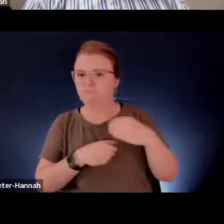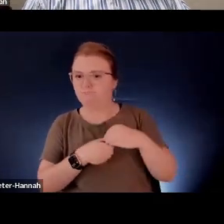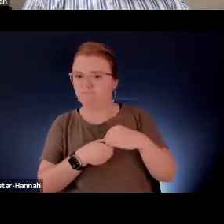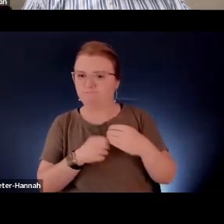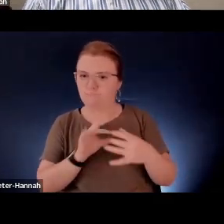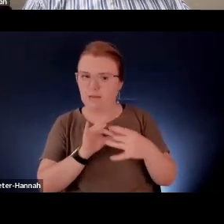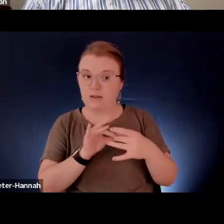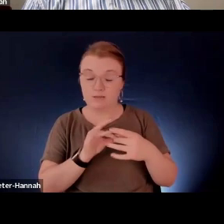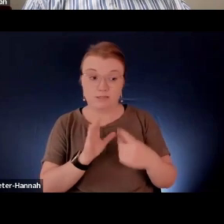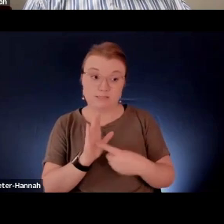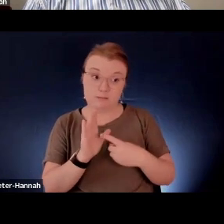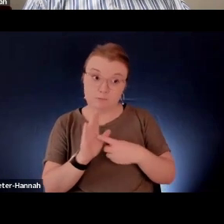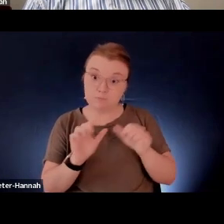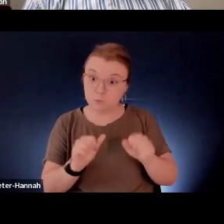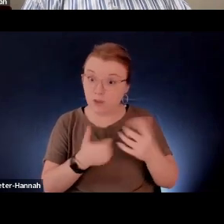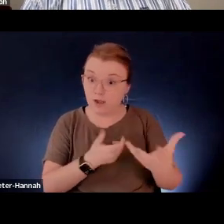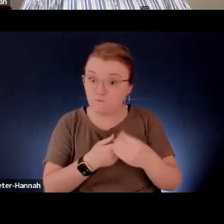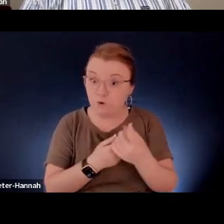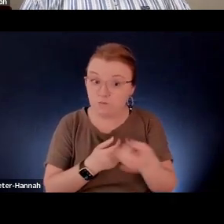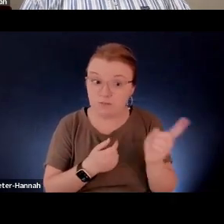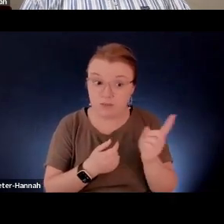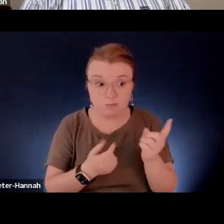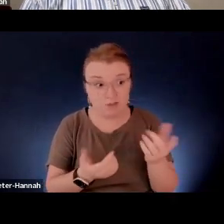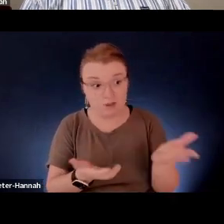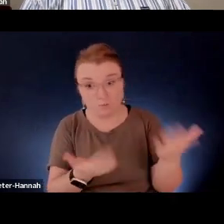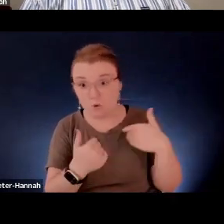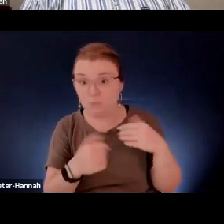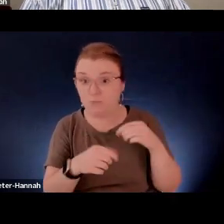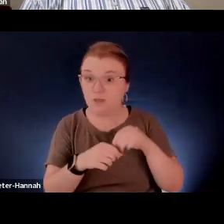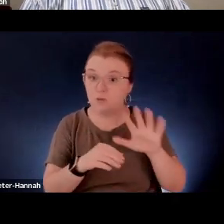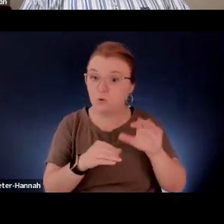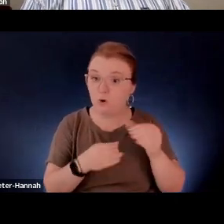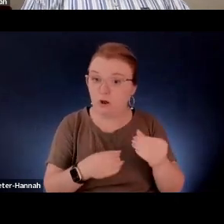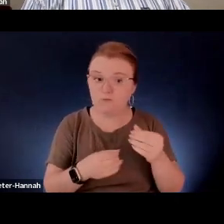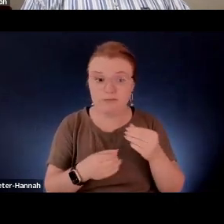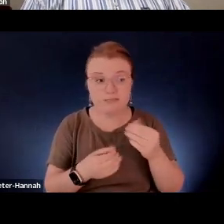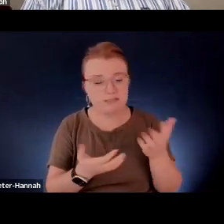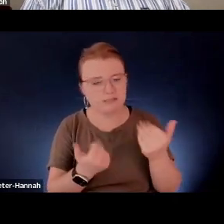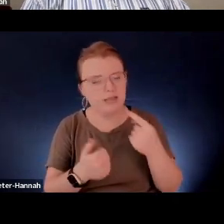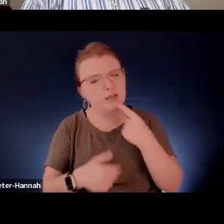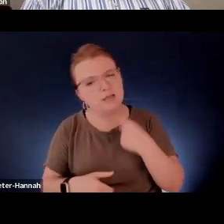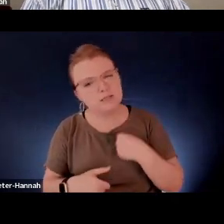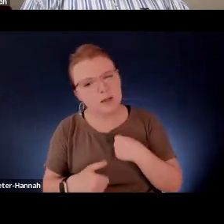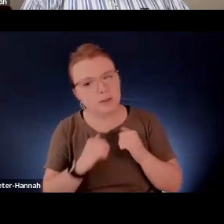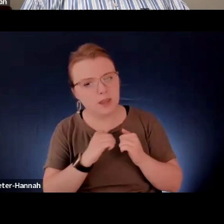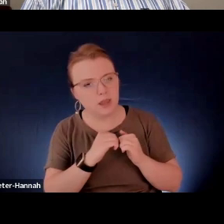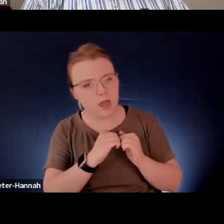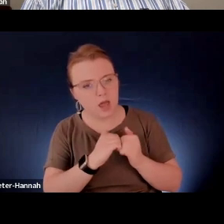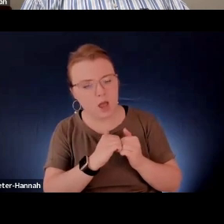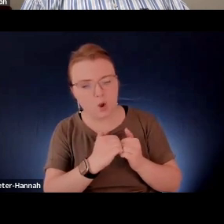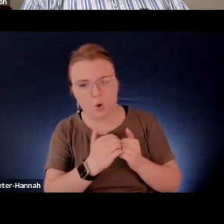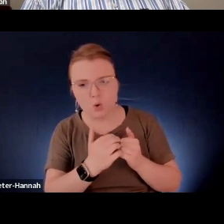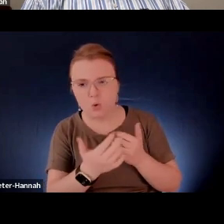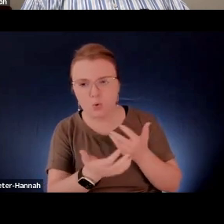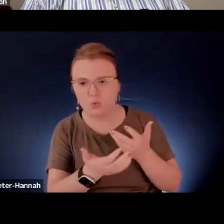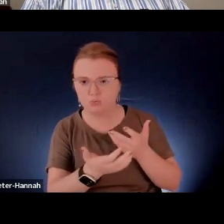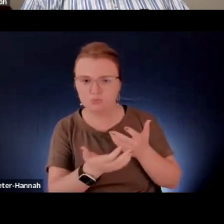like pull them into your office or your, you know, aside and say, tell me how, you know, tell me a little bit about you. Make sure that you know,